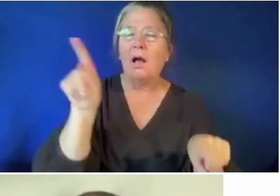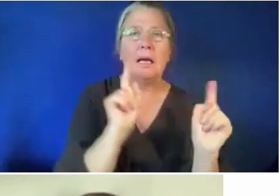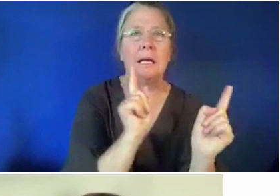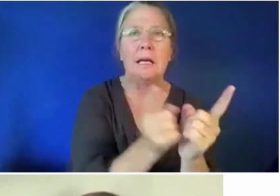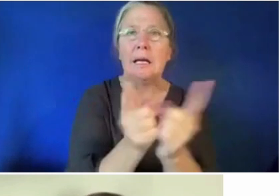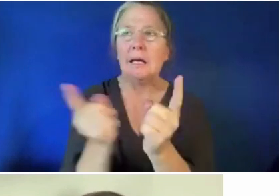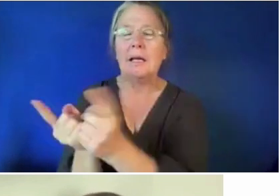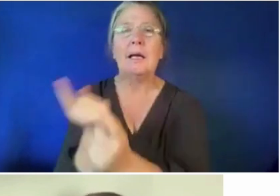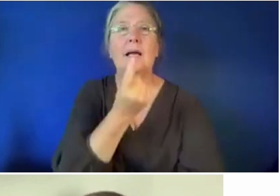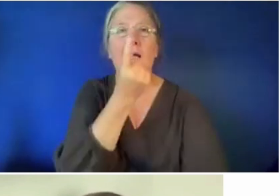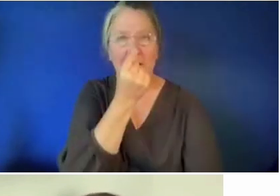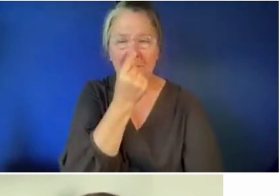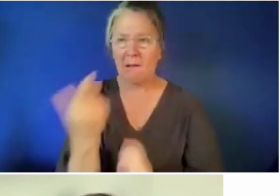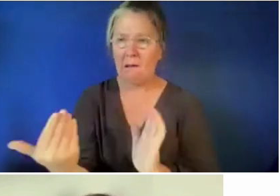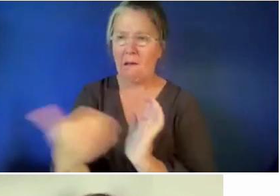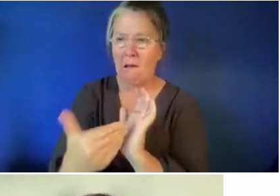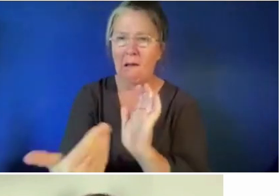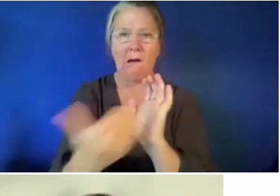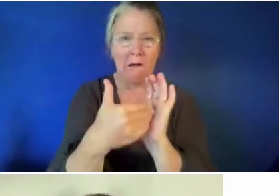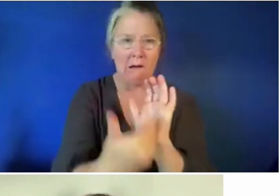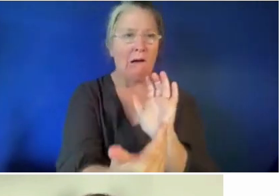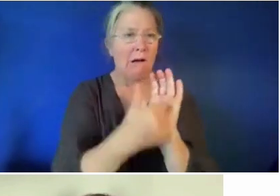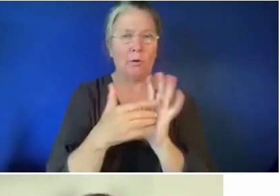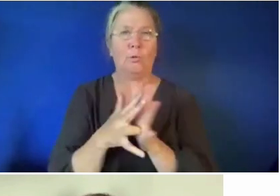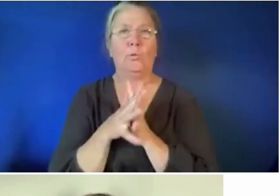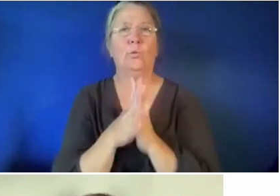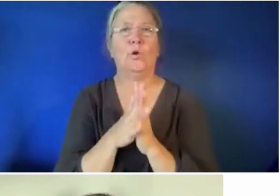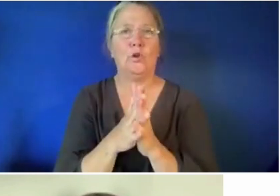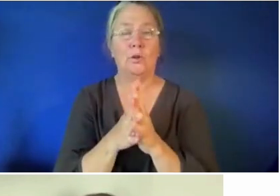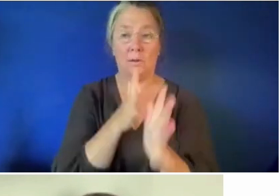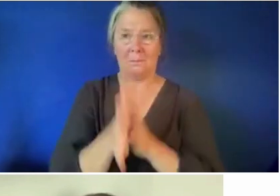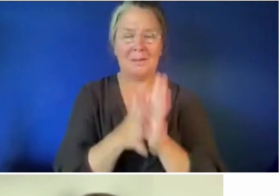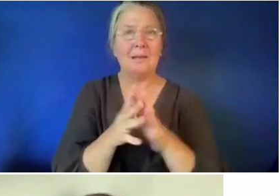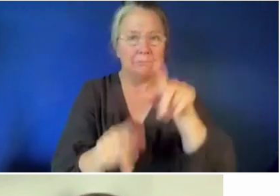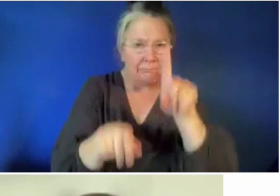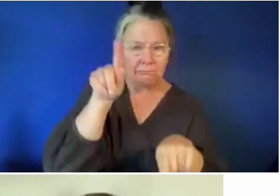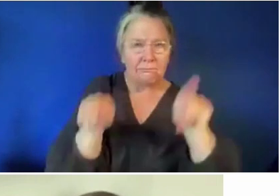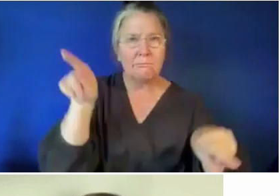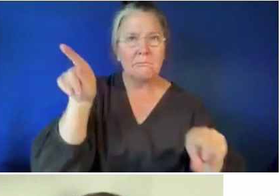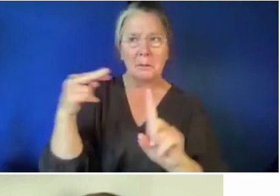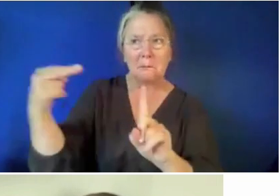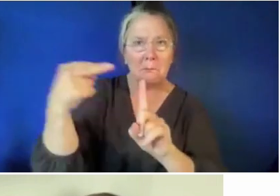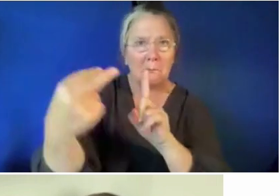and therefore doing everything we can to include different perspectives and opinions. Very good. Okay.